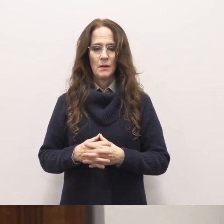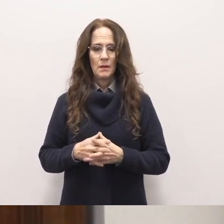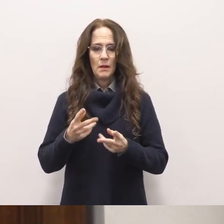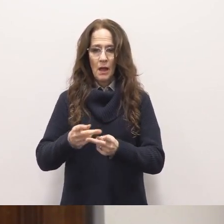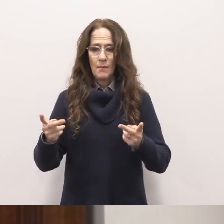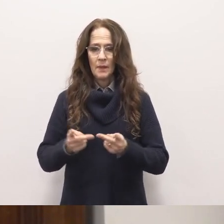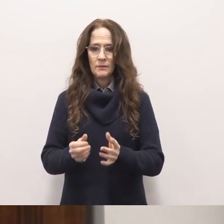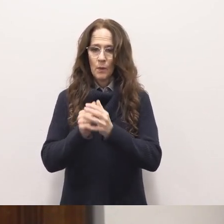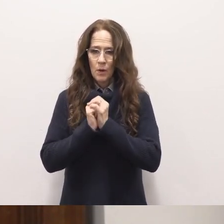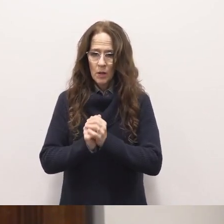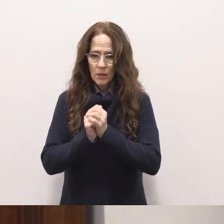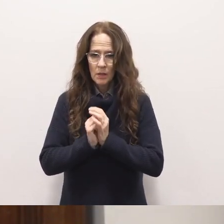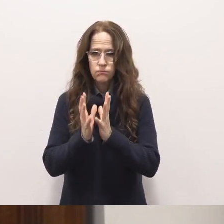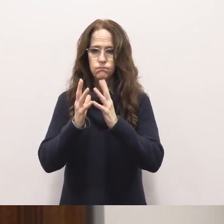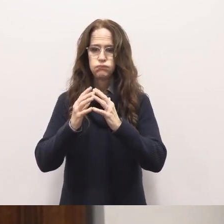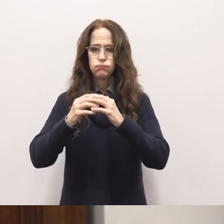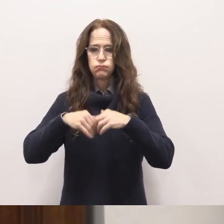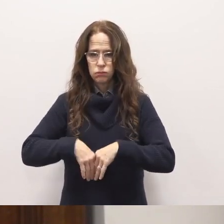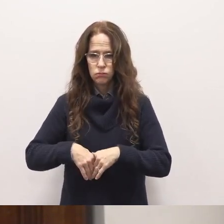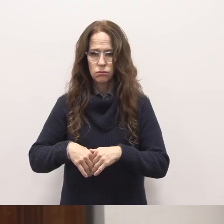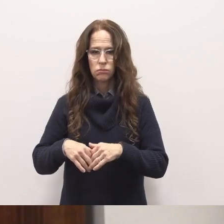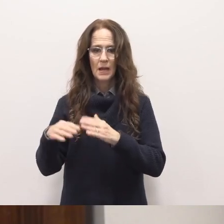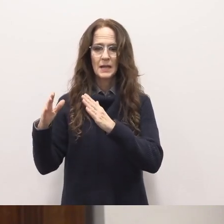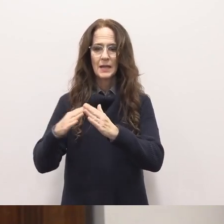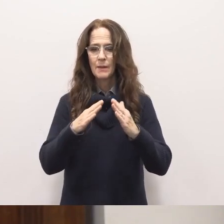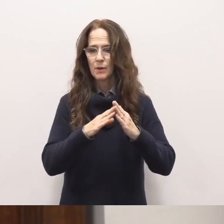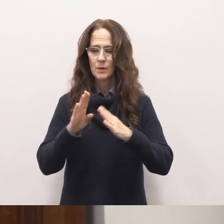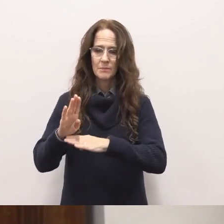of worship, neighborhood businesses...